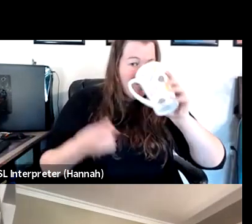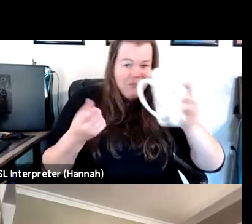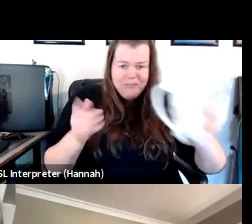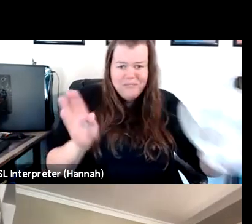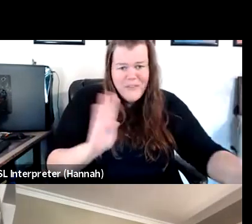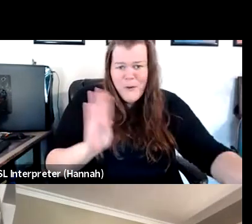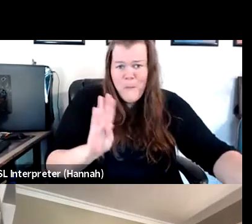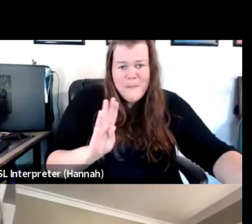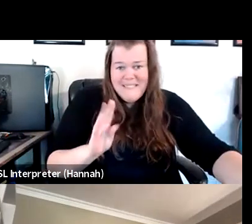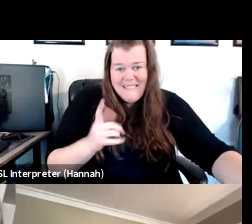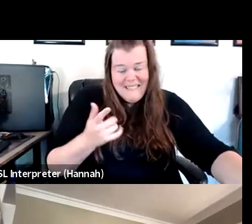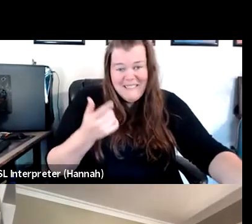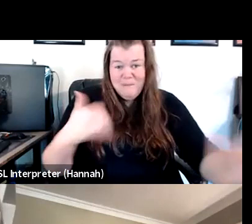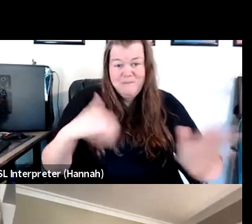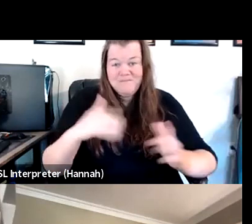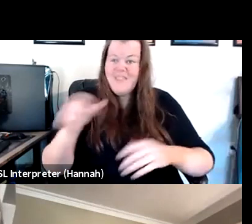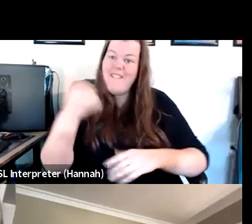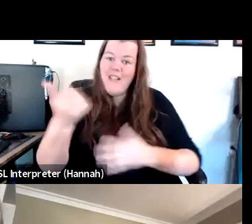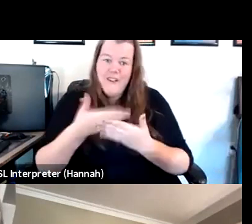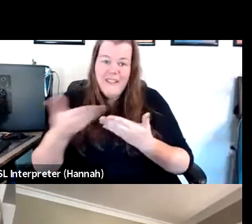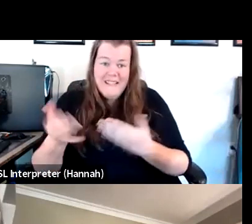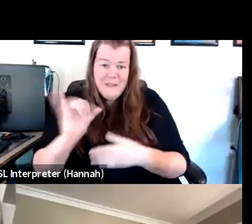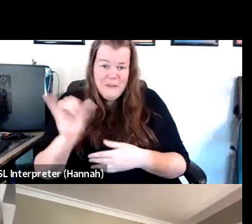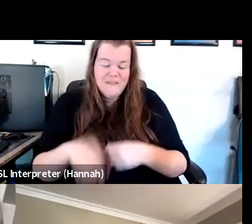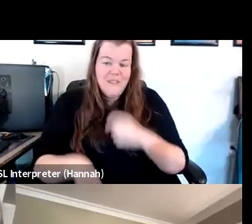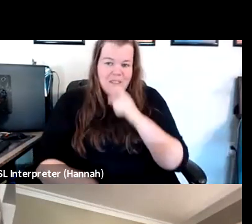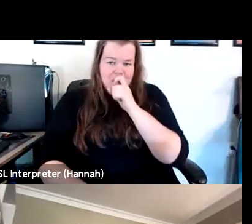Right now well you wouldn't have gotten to it yet we really just want to see uh